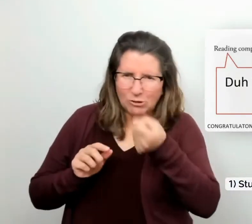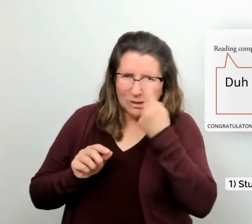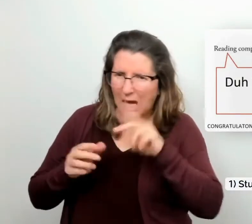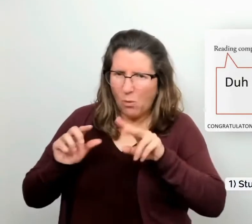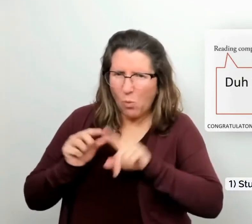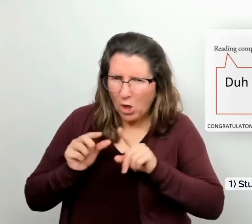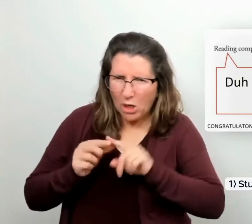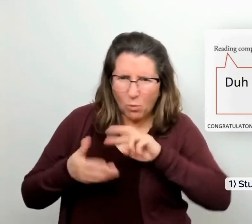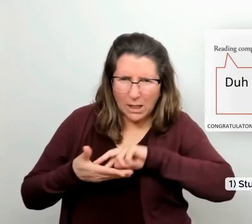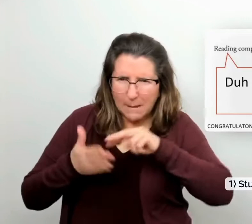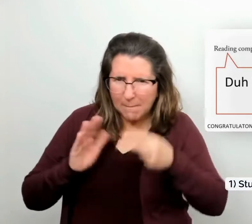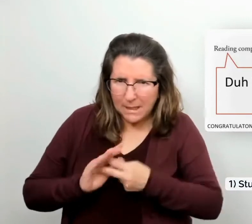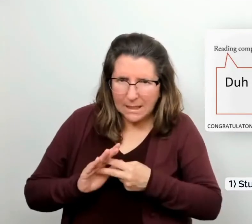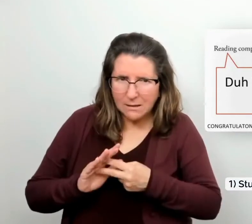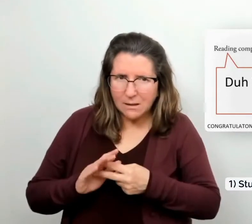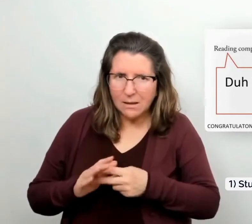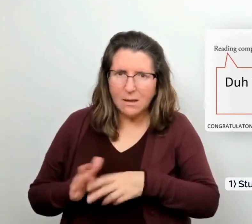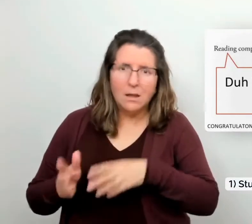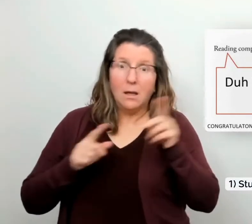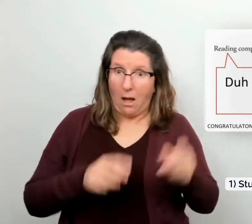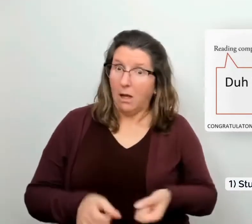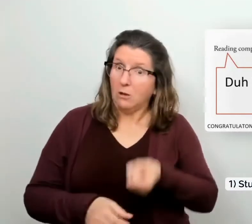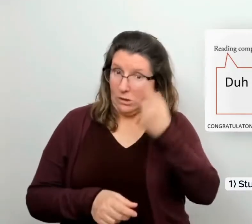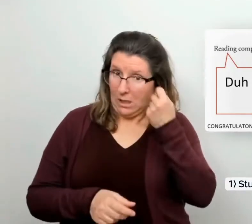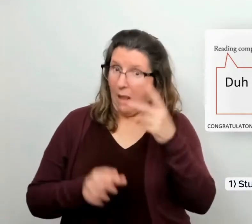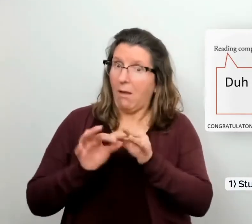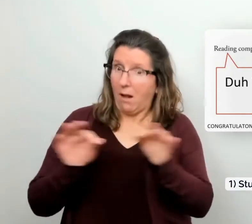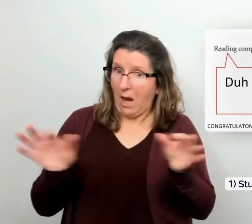It's a good tool for the student who understands what's being said,